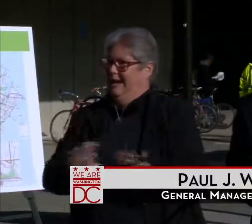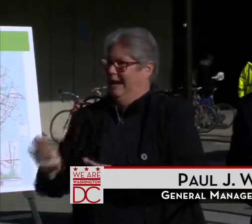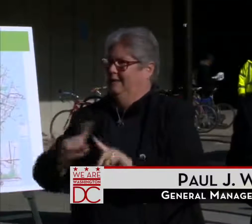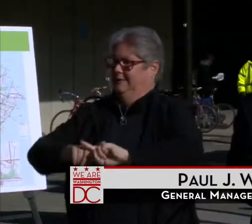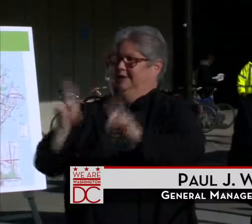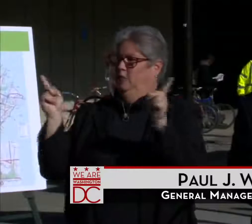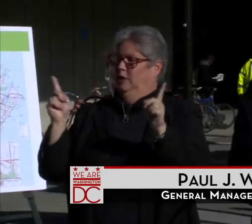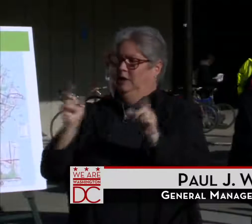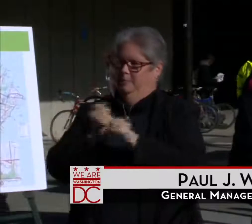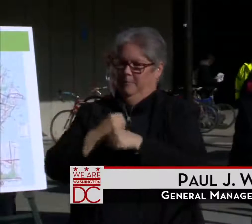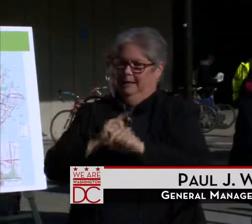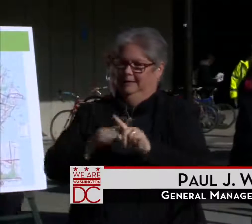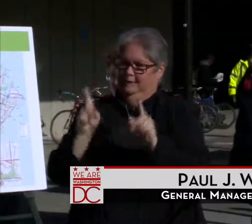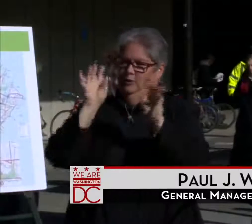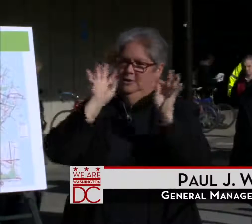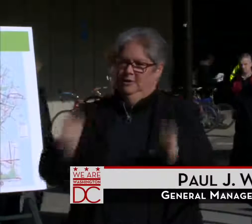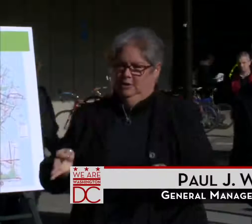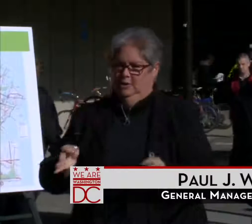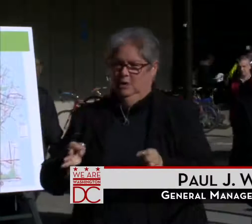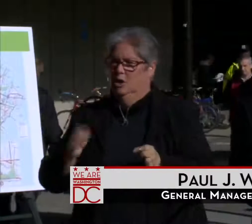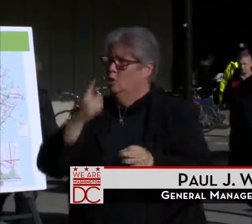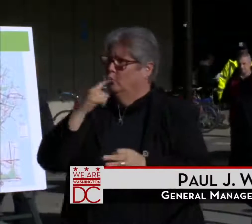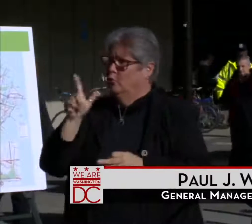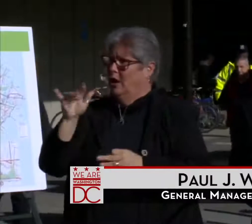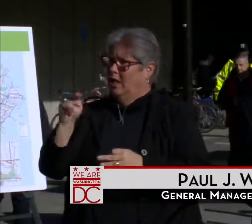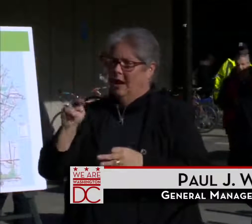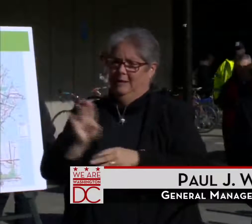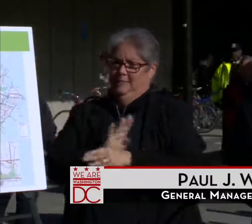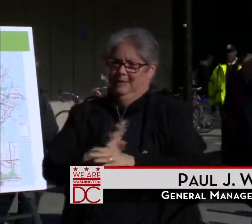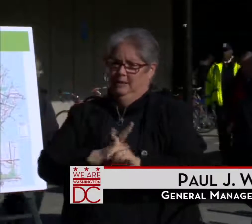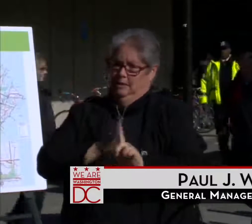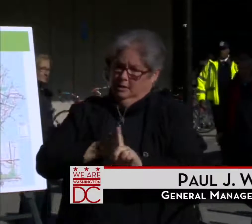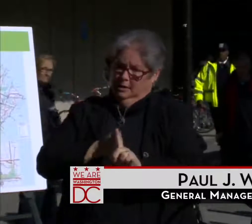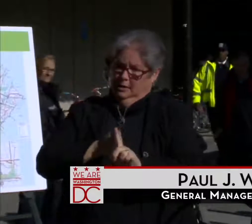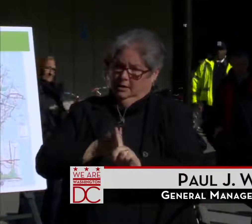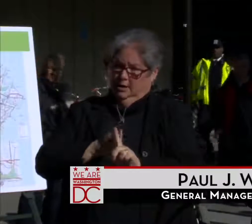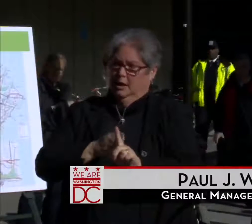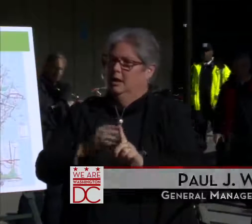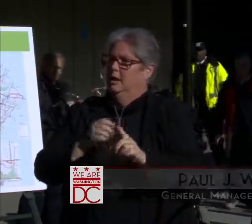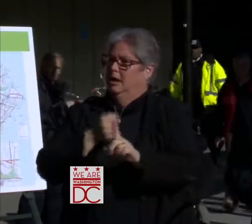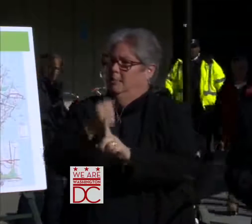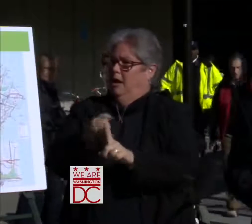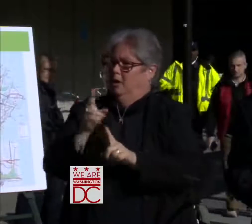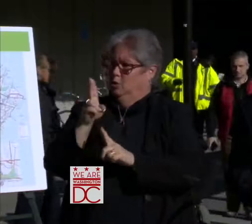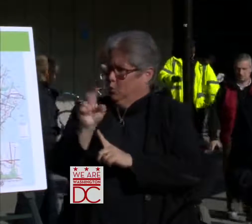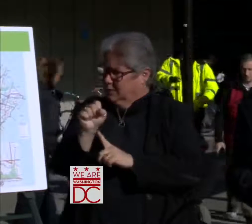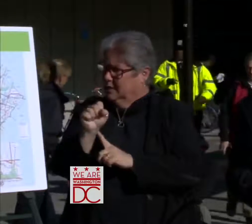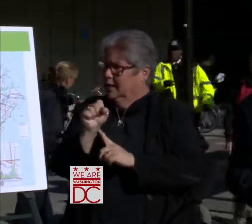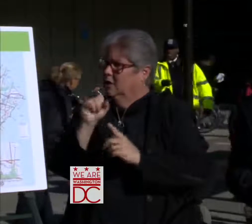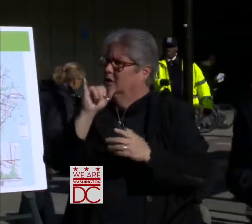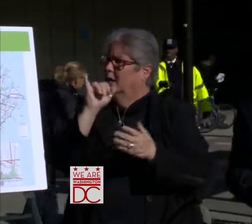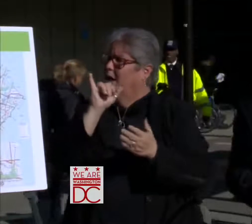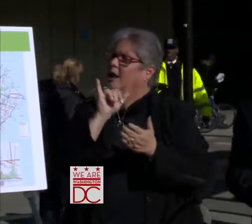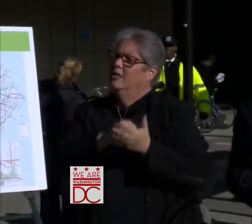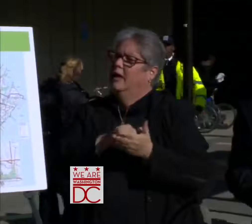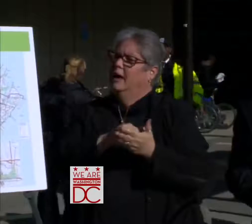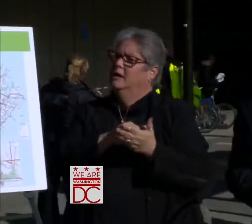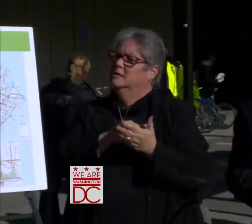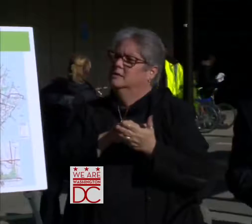DECISIONS SO WITH THE RED LINE BEING OUR BUSIEST LINE, IMPACTING UNION STATION, YOU KNOW, THOSE ARE, YOU KNOW, TENS